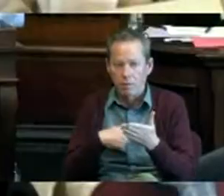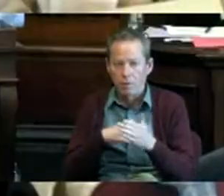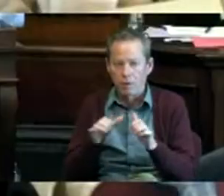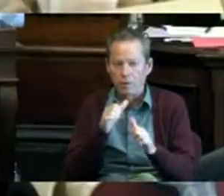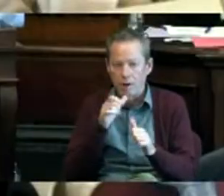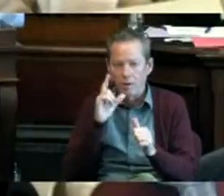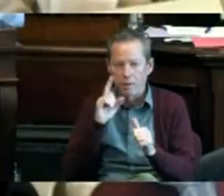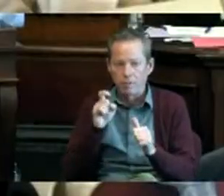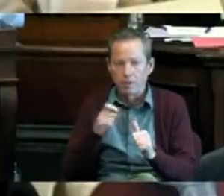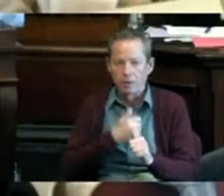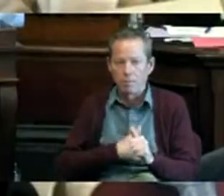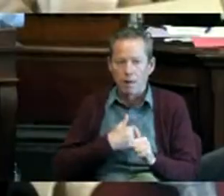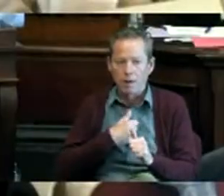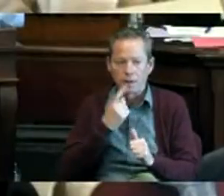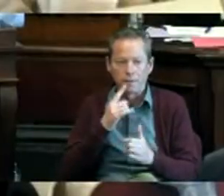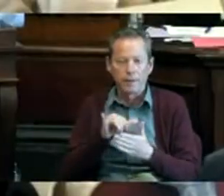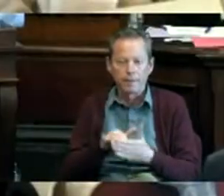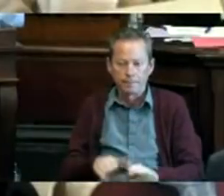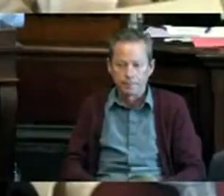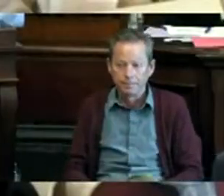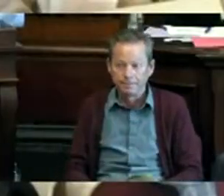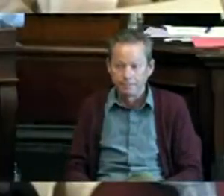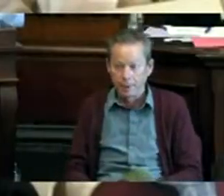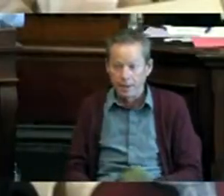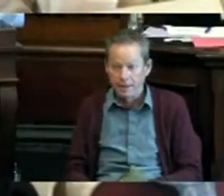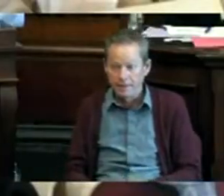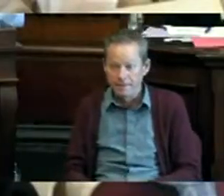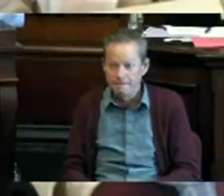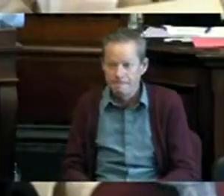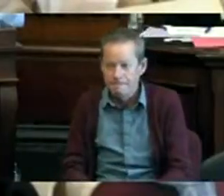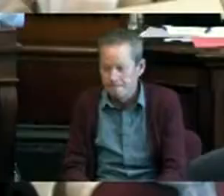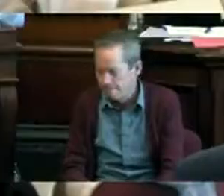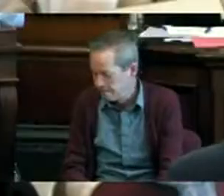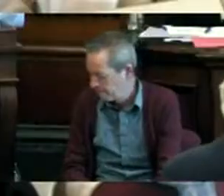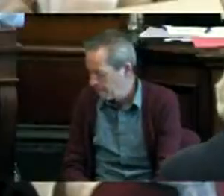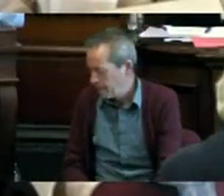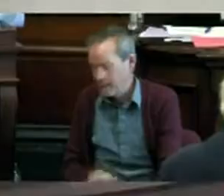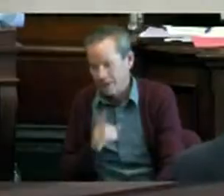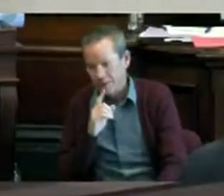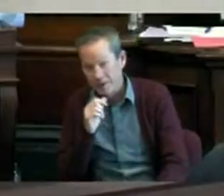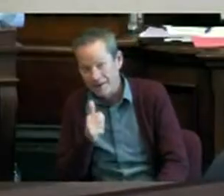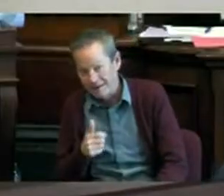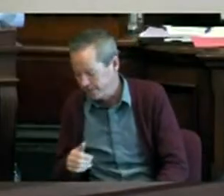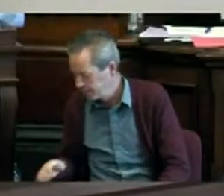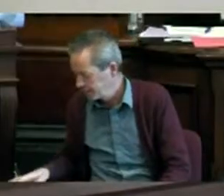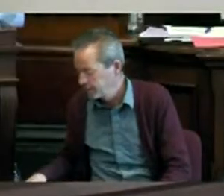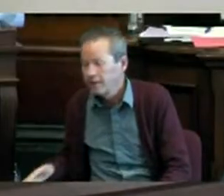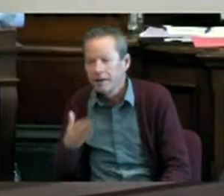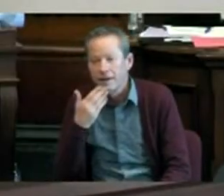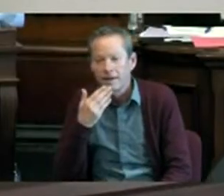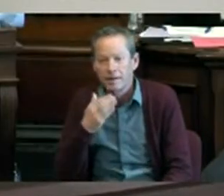Somebody put something behind you. And that's part of what we're doing here. And I don't